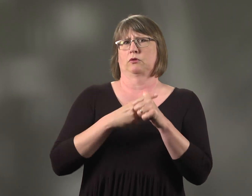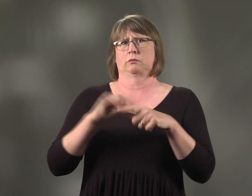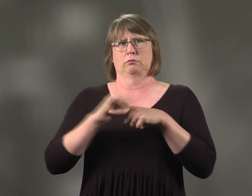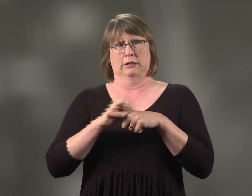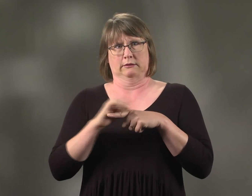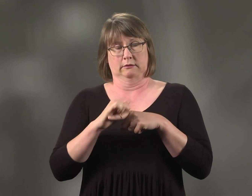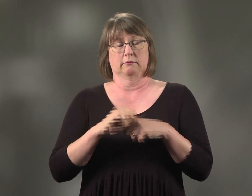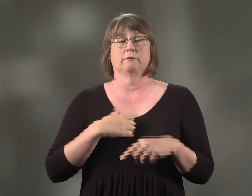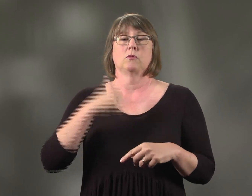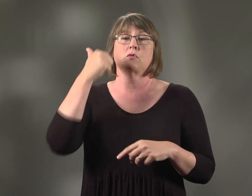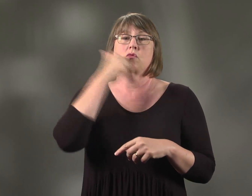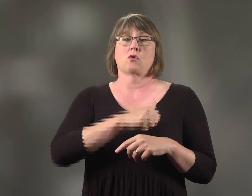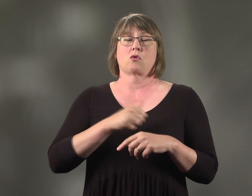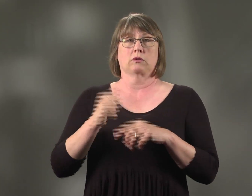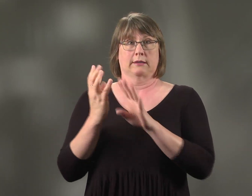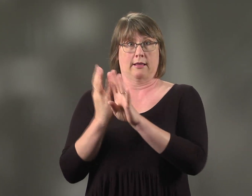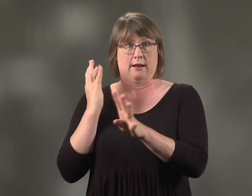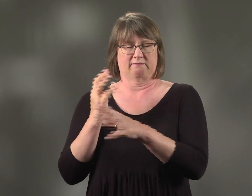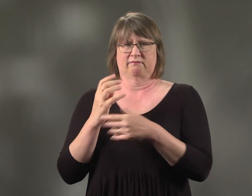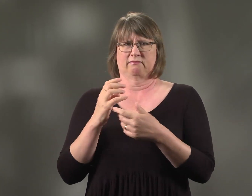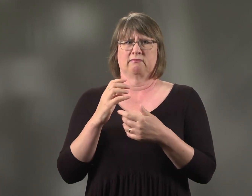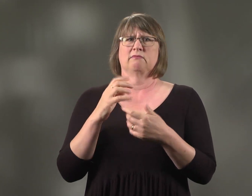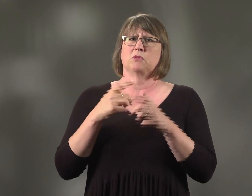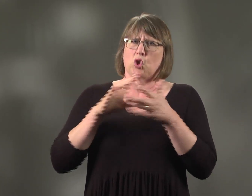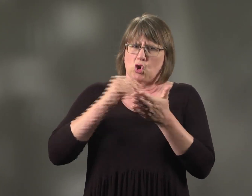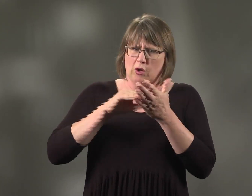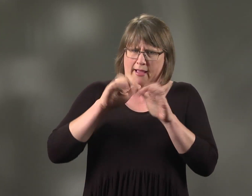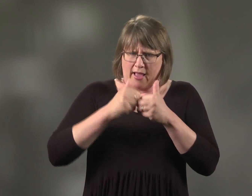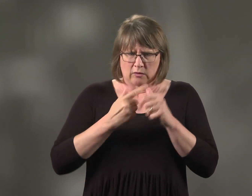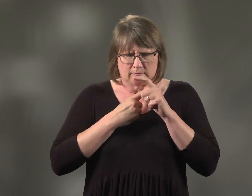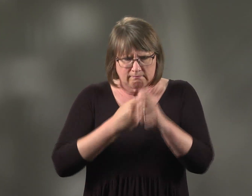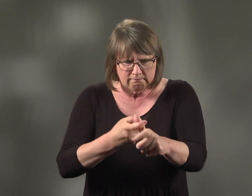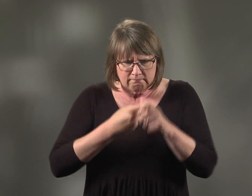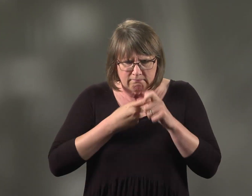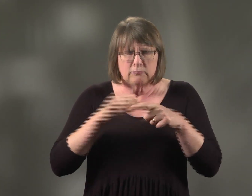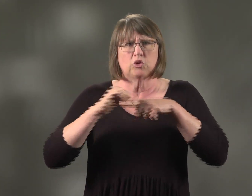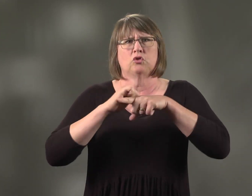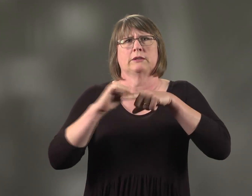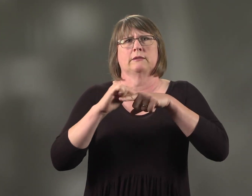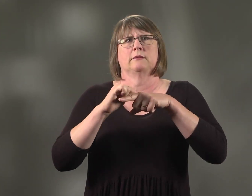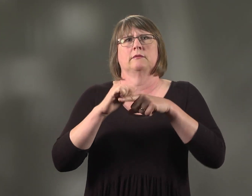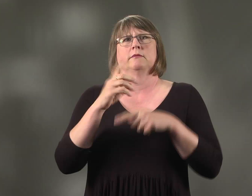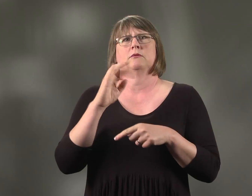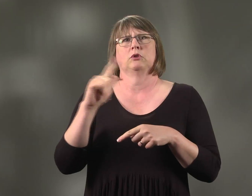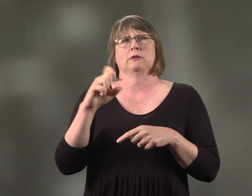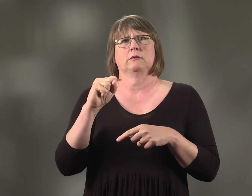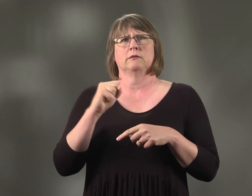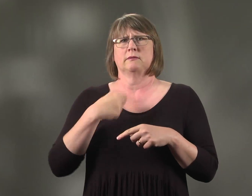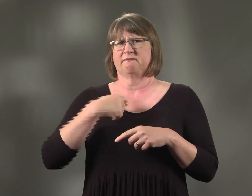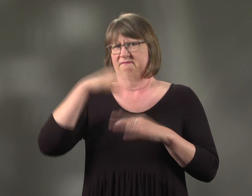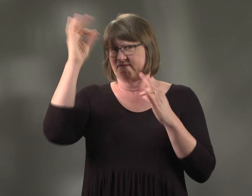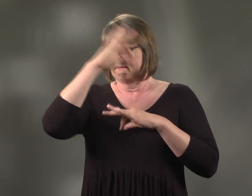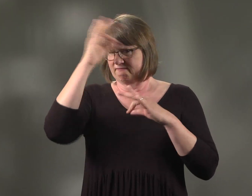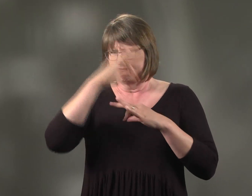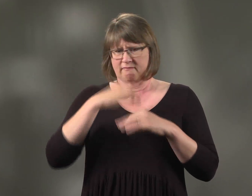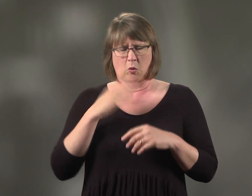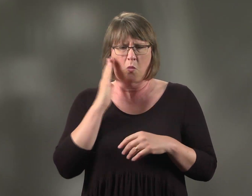I remember one of my first practices. The girls were lined up and learning how to do the running drills and I didn't know that they would